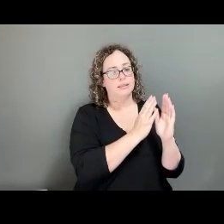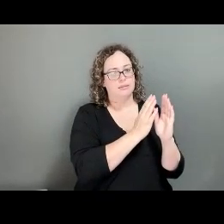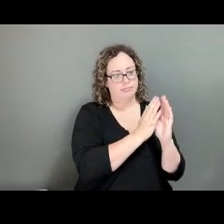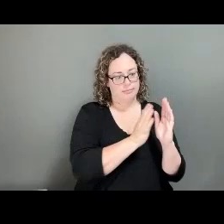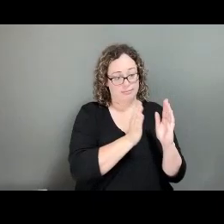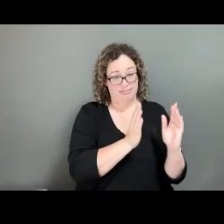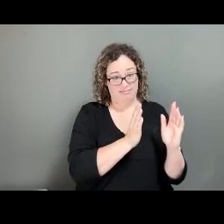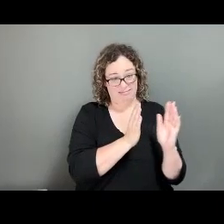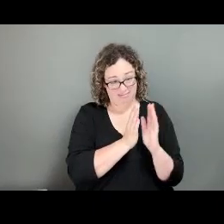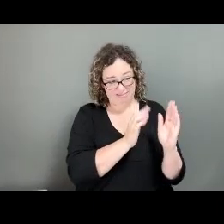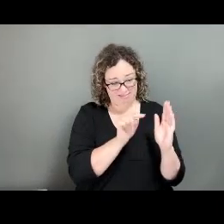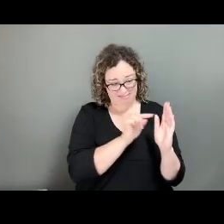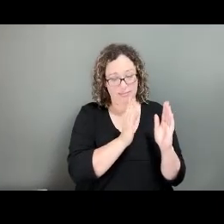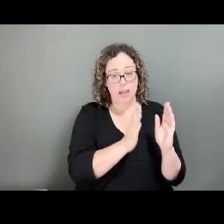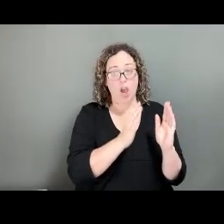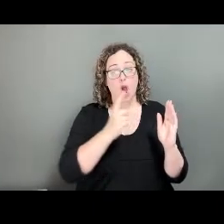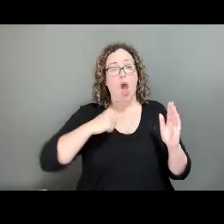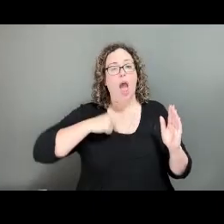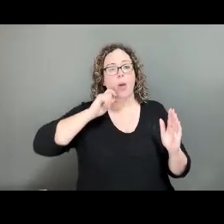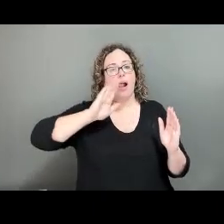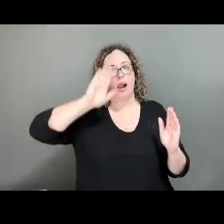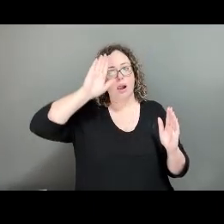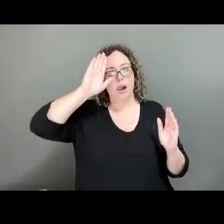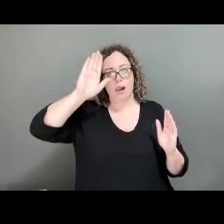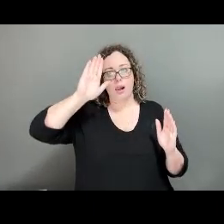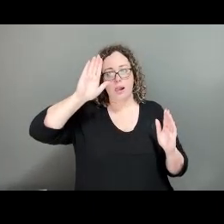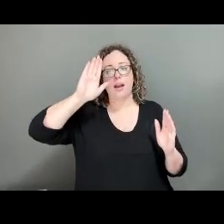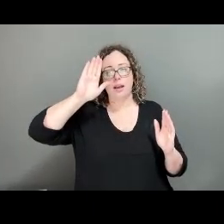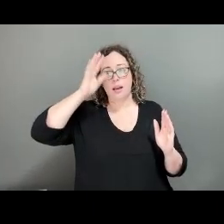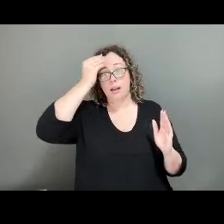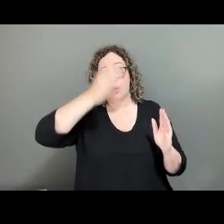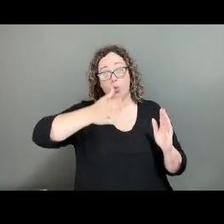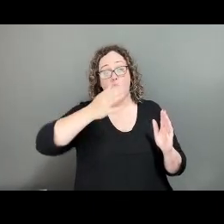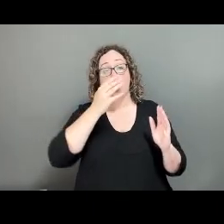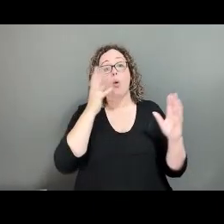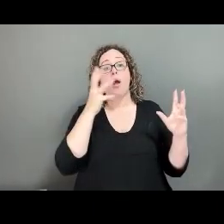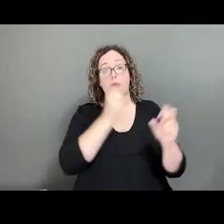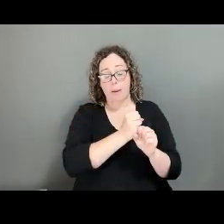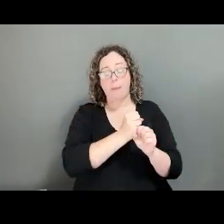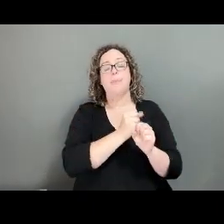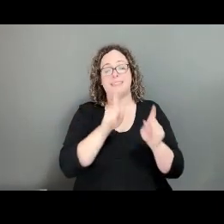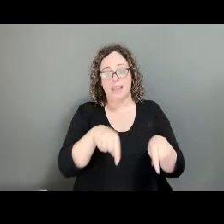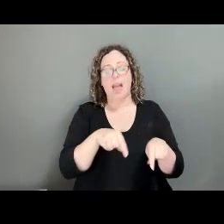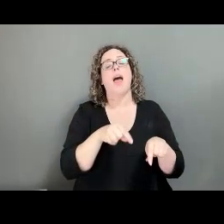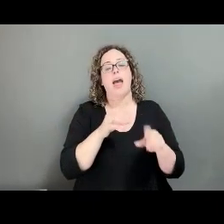So raise a hand and you'll say that that's a three minute mark. Okay. Okay. Thanks.